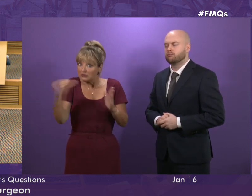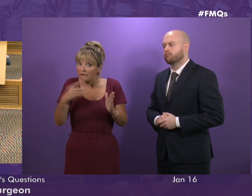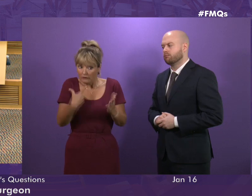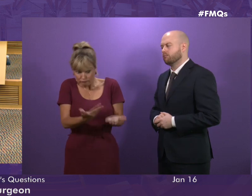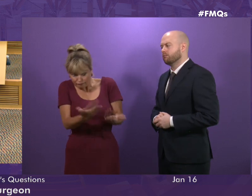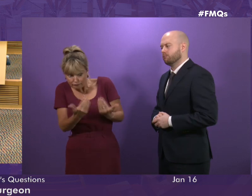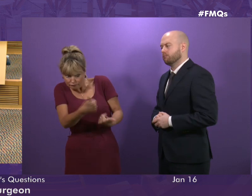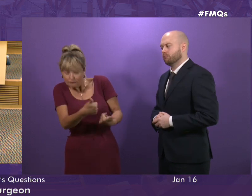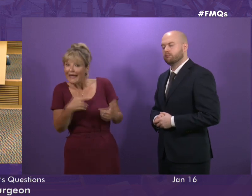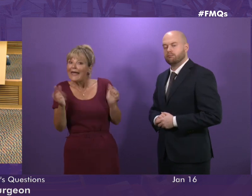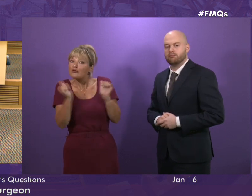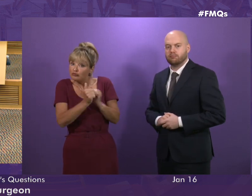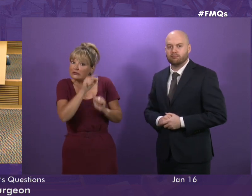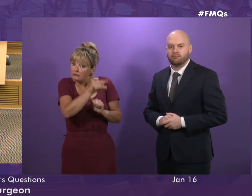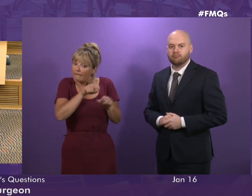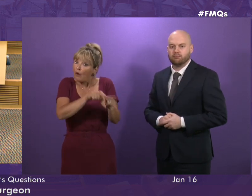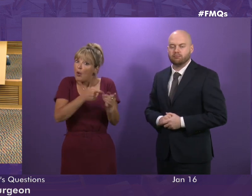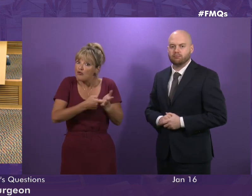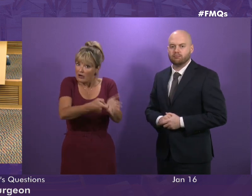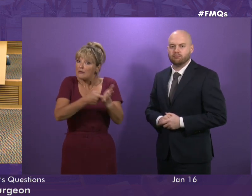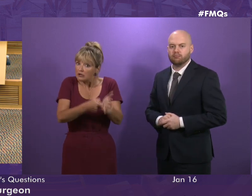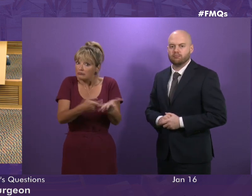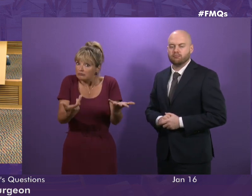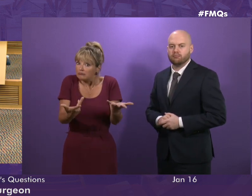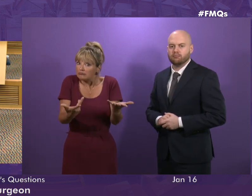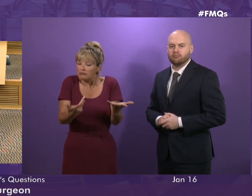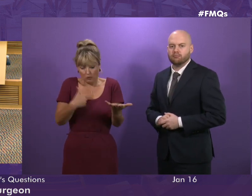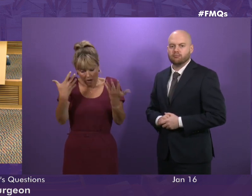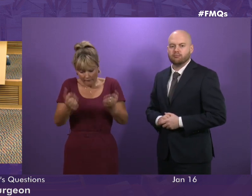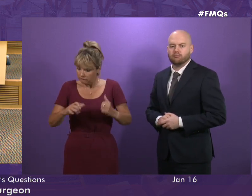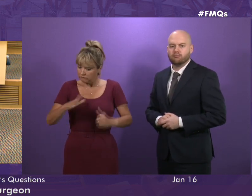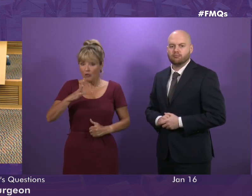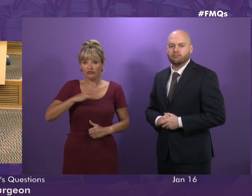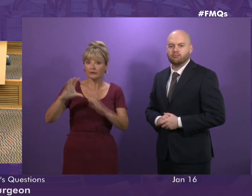that they agreed with its recommendations. There is already a commitment to ask the OECD